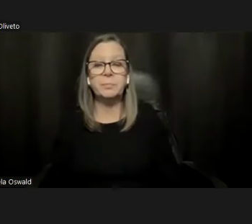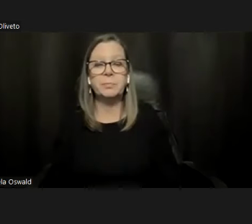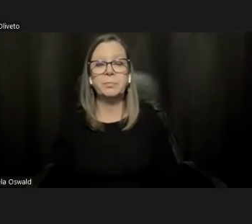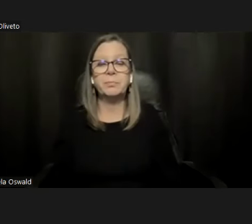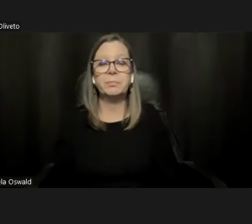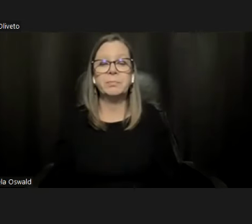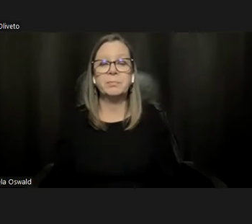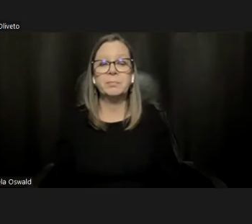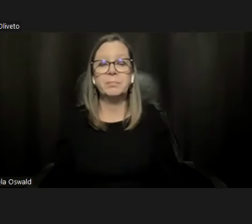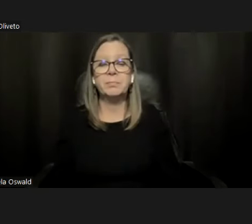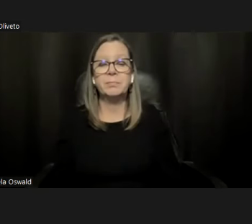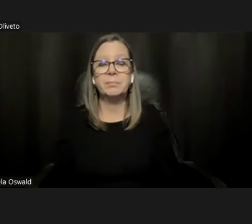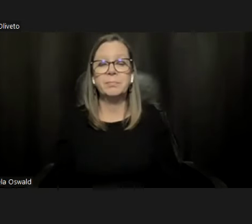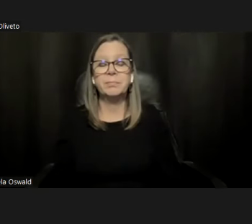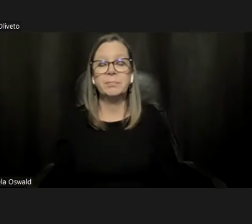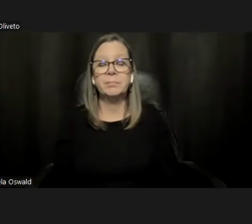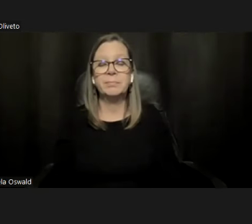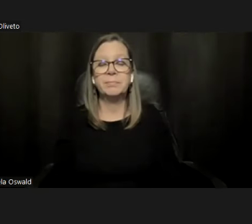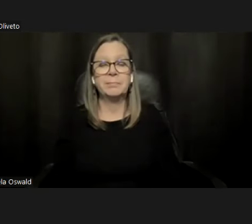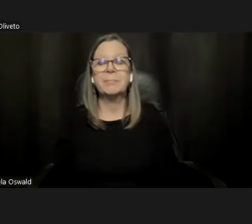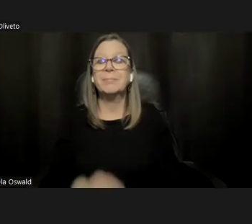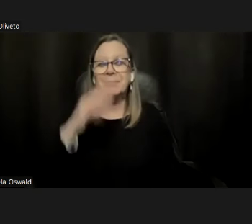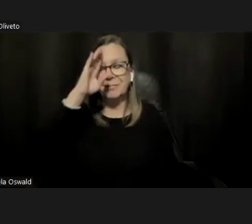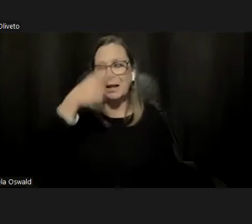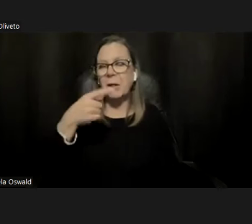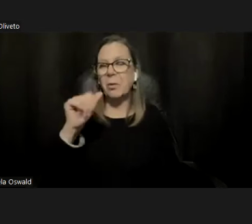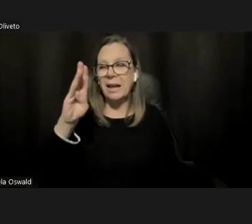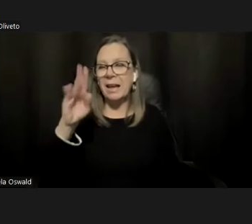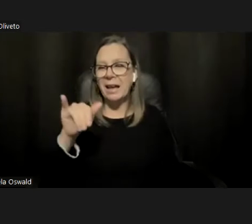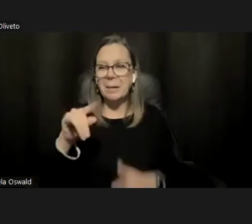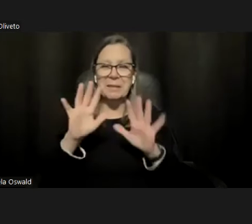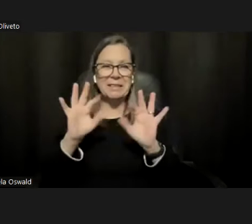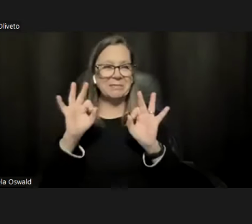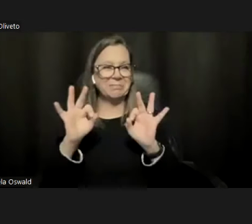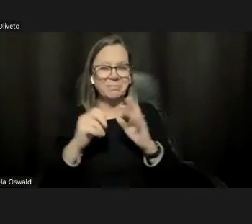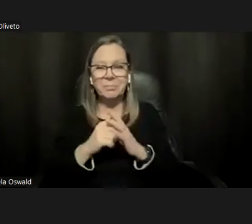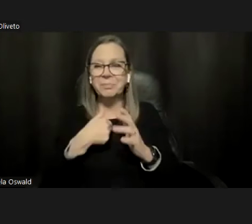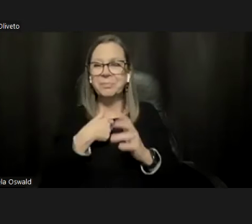Hello, Gabby, and everybody. This is Maggie.